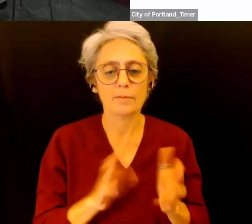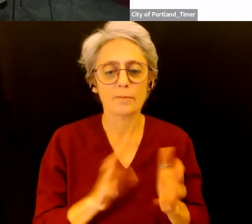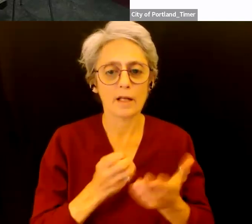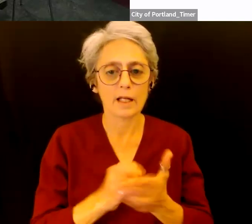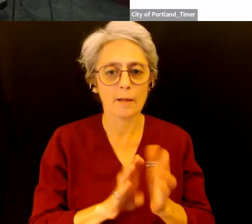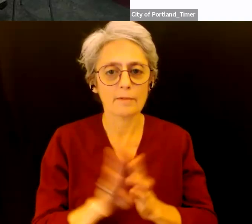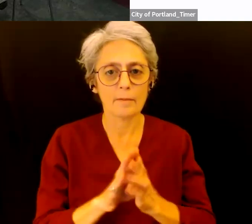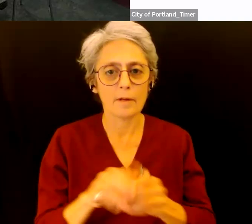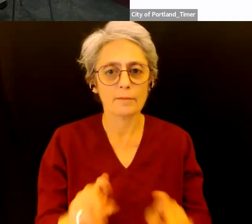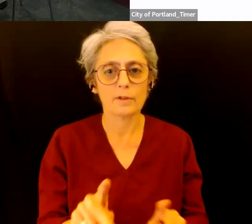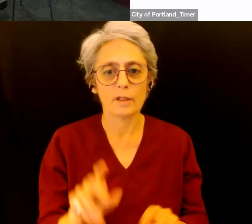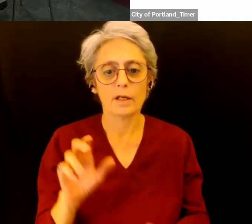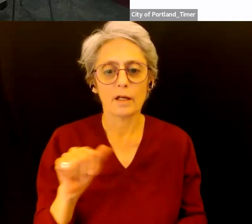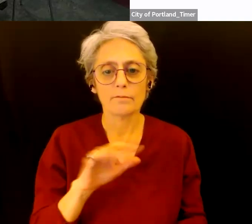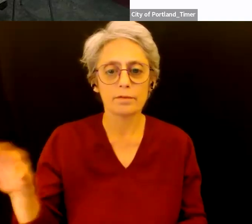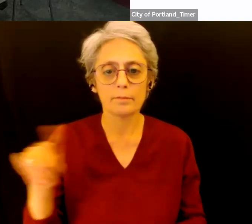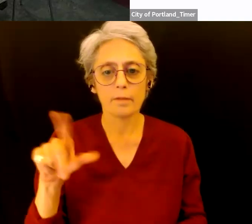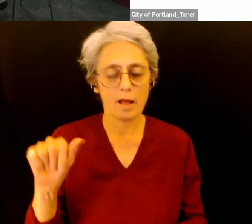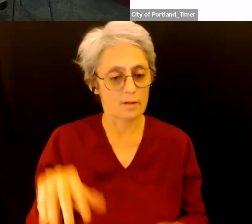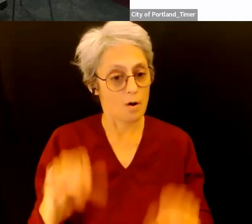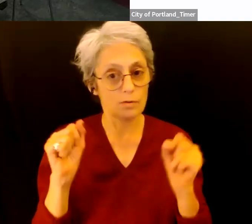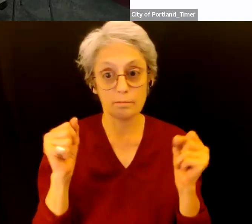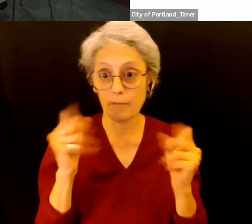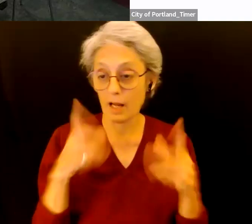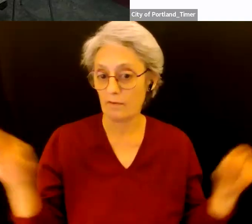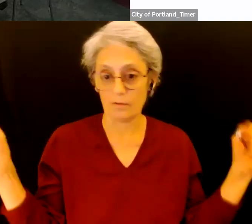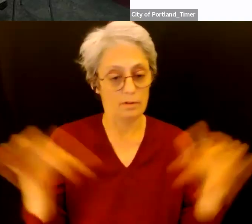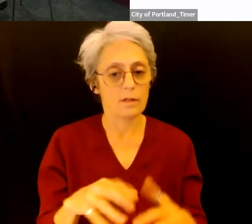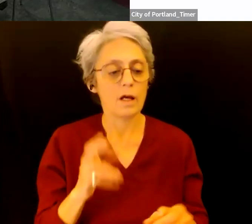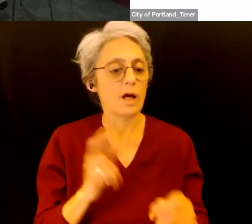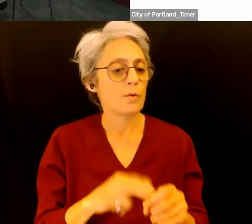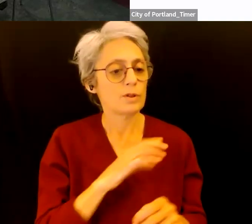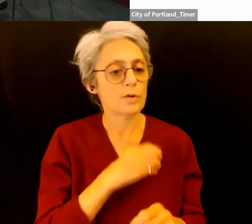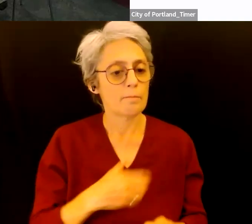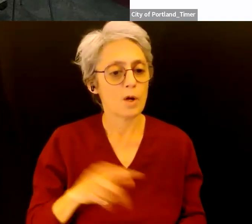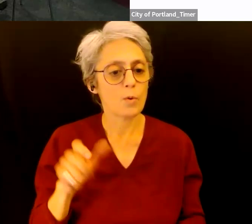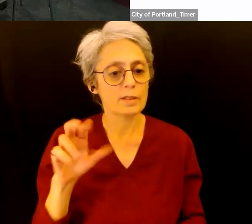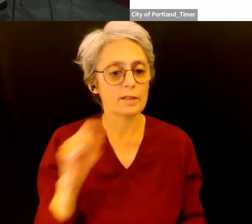Ankeny Plaza recently hosted many of you as we joined Mayor Wilson for a ceremonial lighting of Winter Lights Festival.